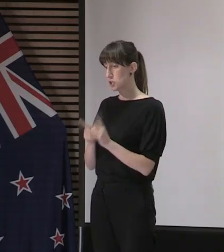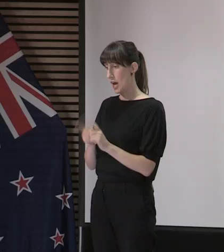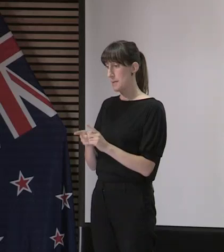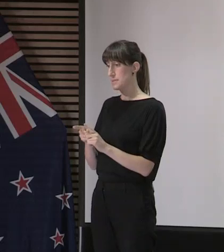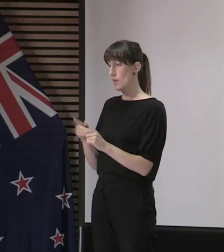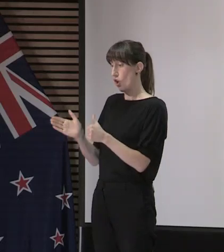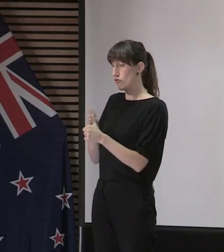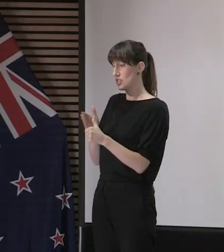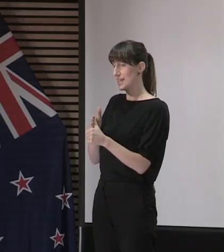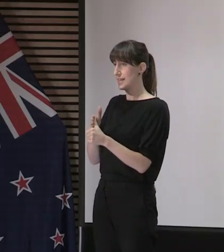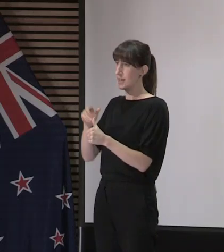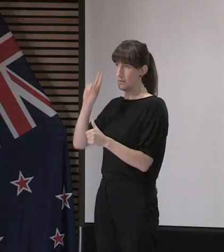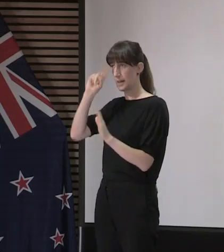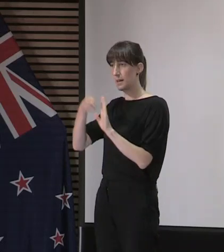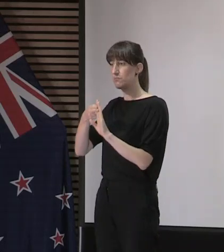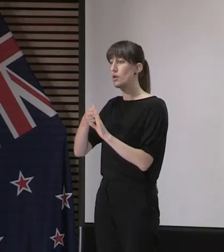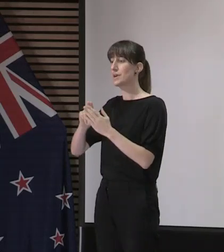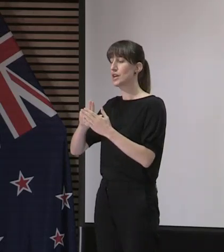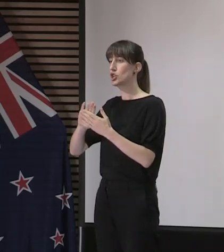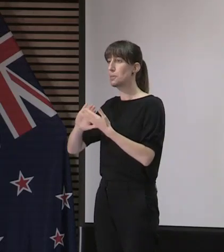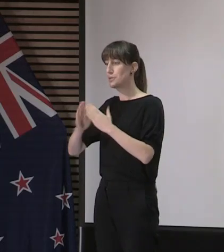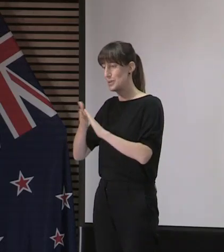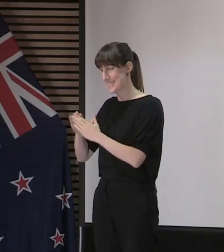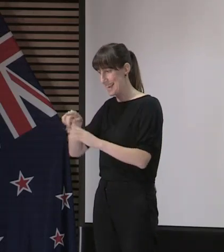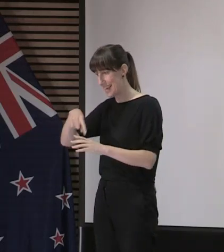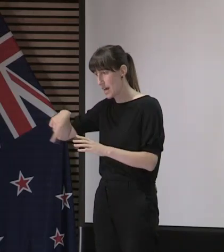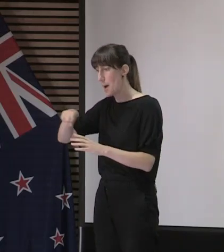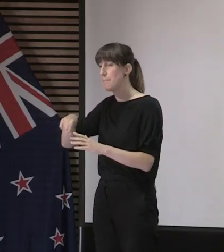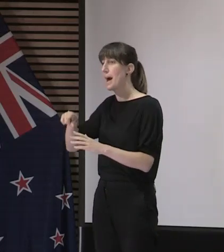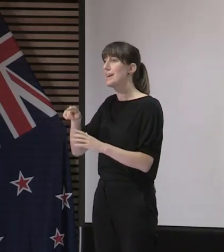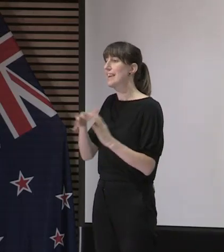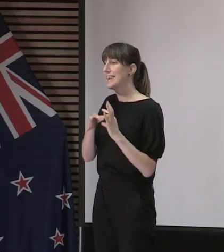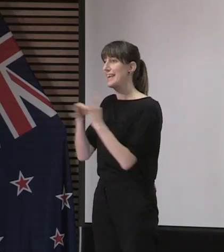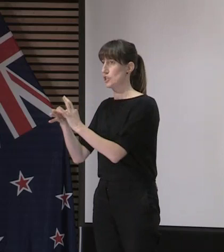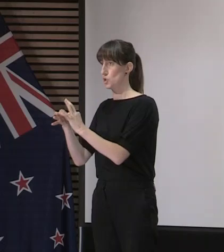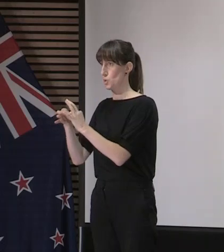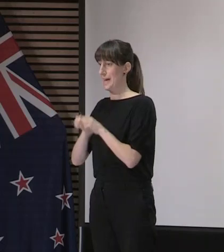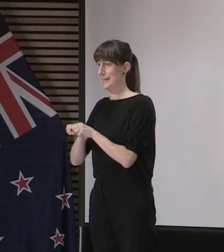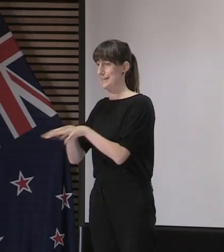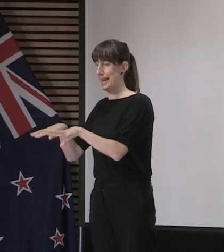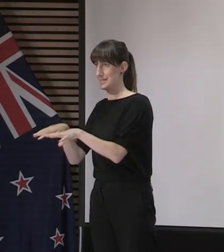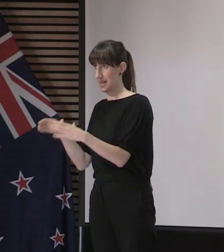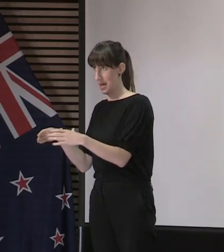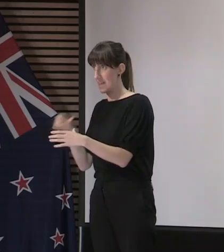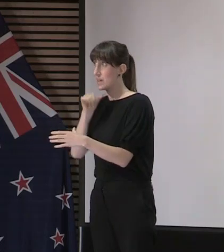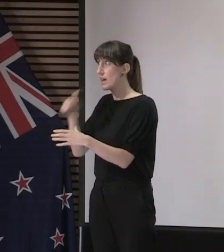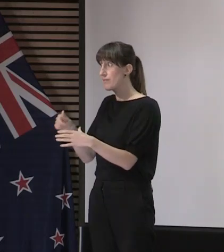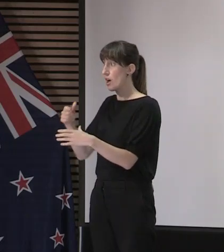cases, they will be... It will be from community transmission, but related to a known case or cluster. Even if